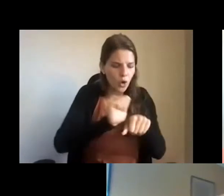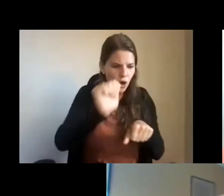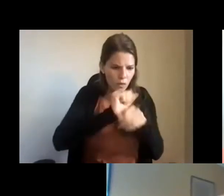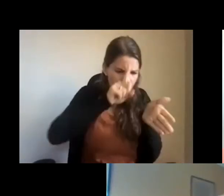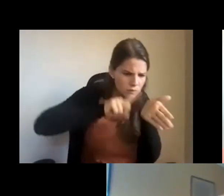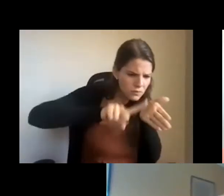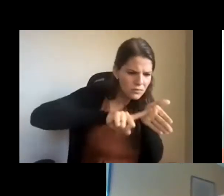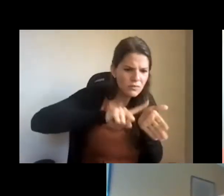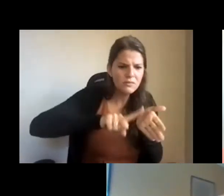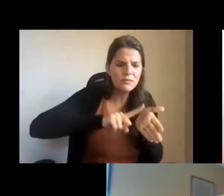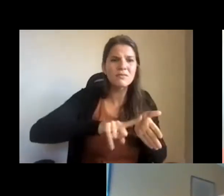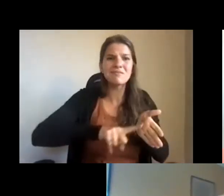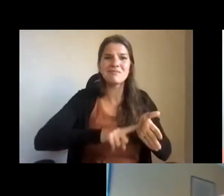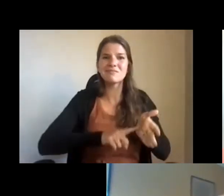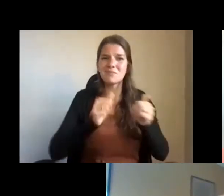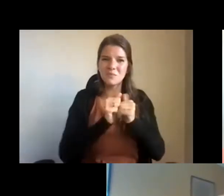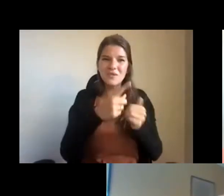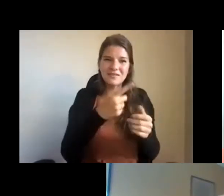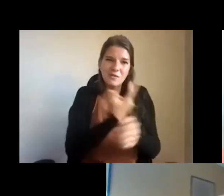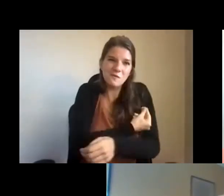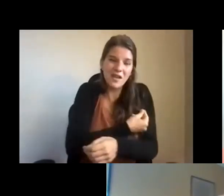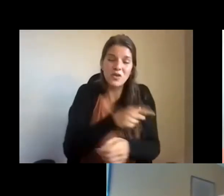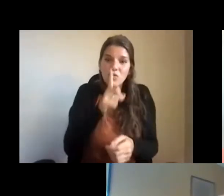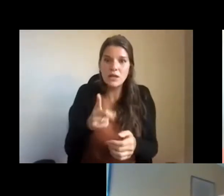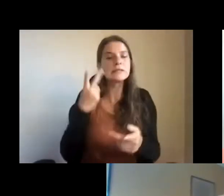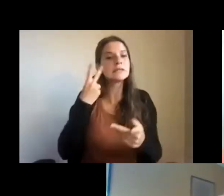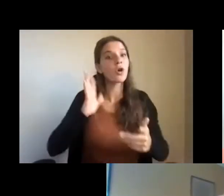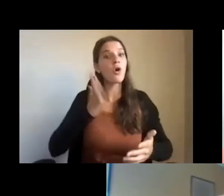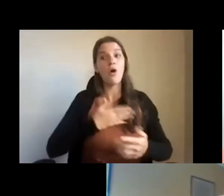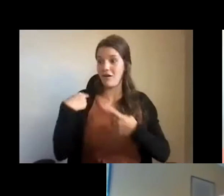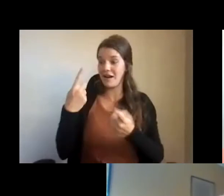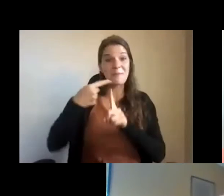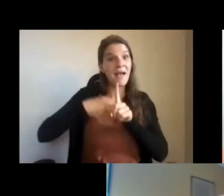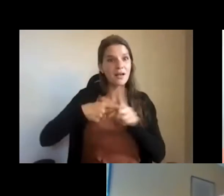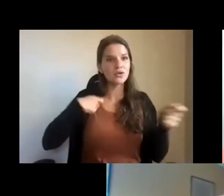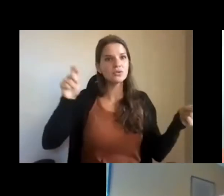Truly to watch us kind of evolve over the last several months as an organization.